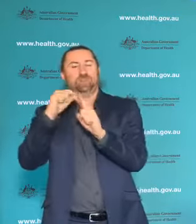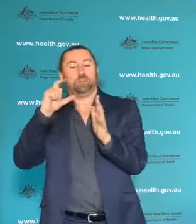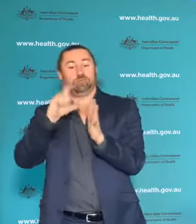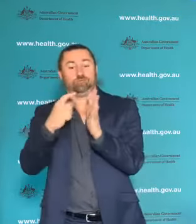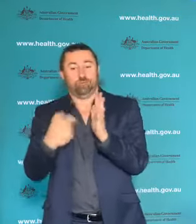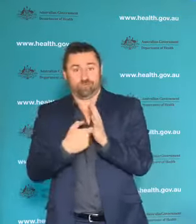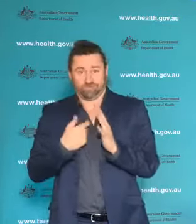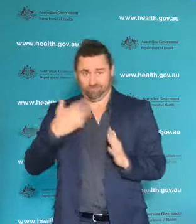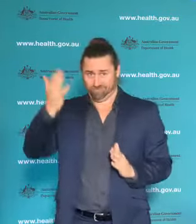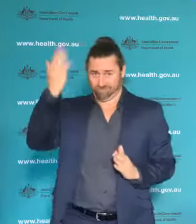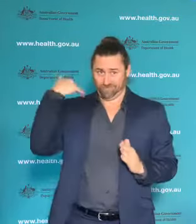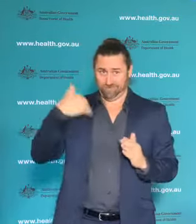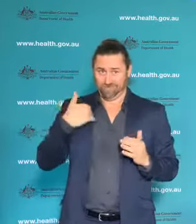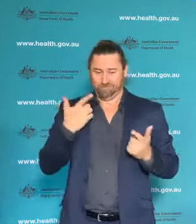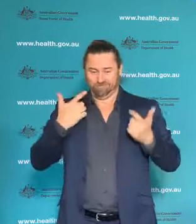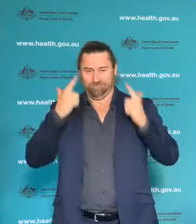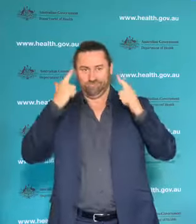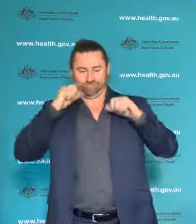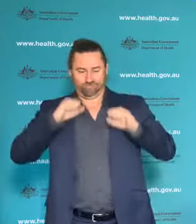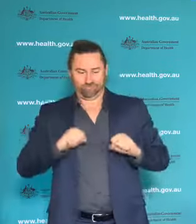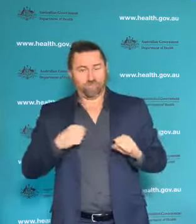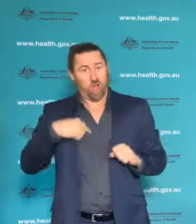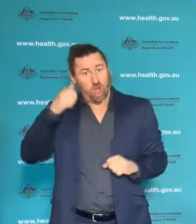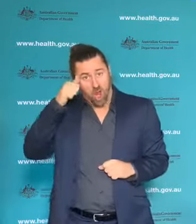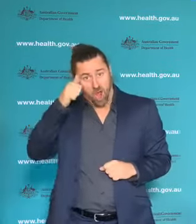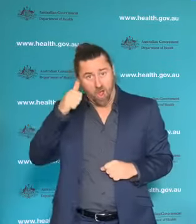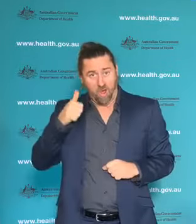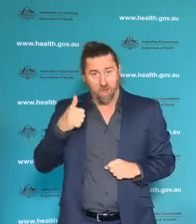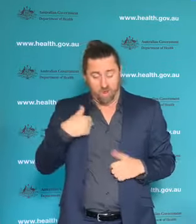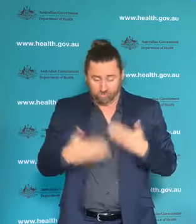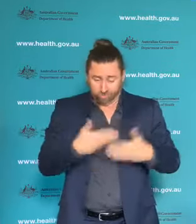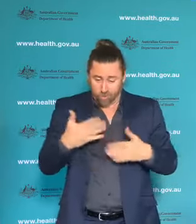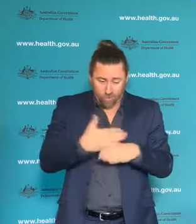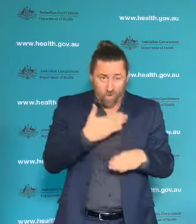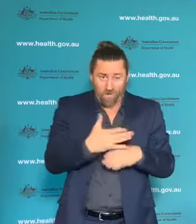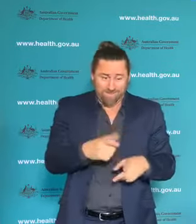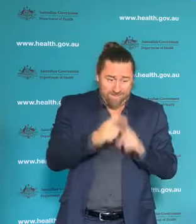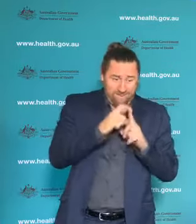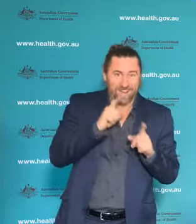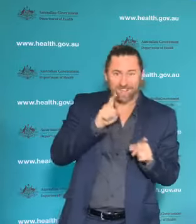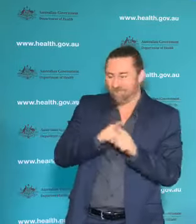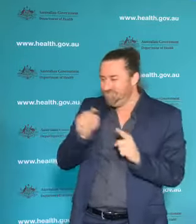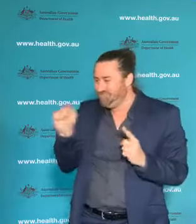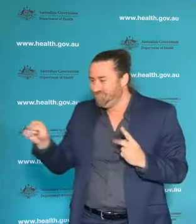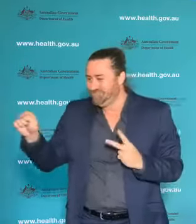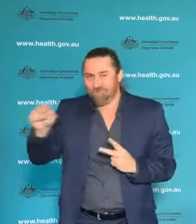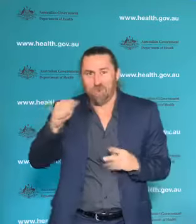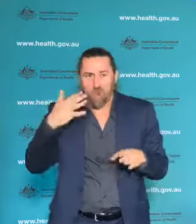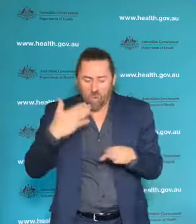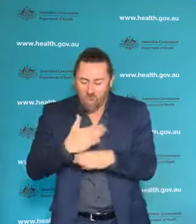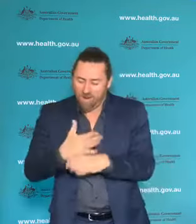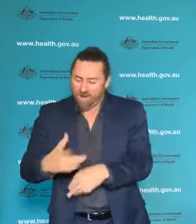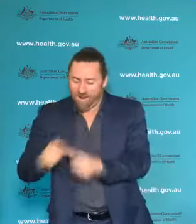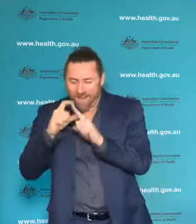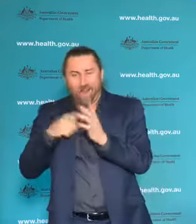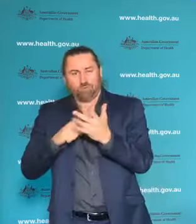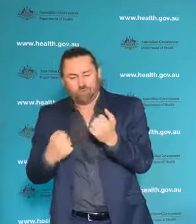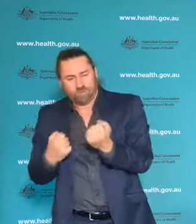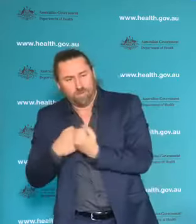professional organisations work and the great work which they do in support of the people of our country. So thank